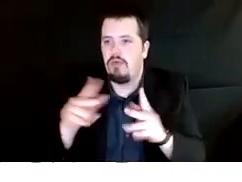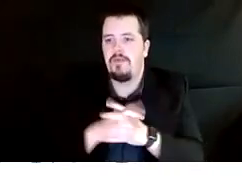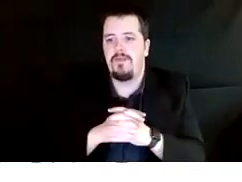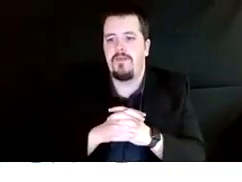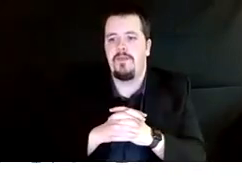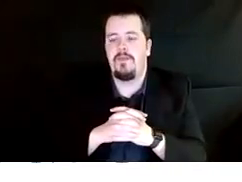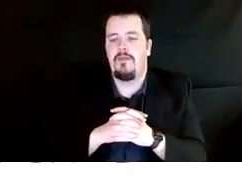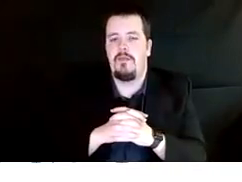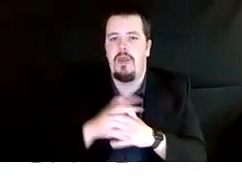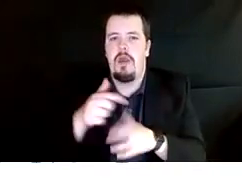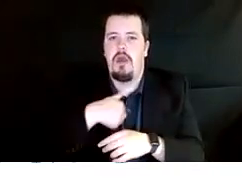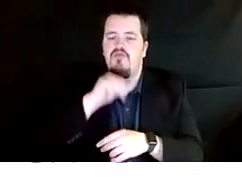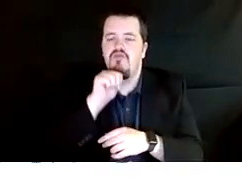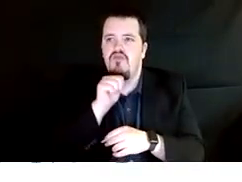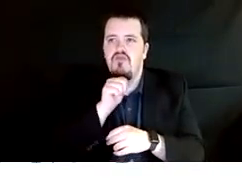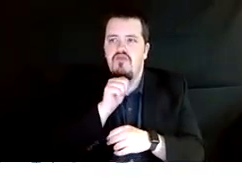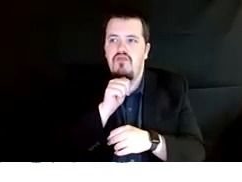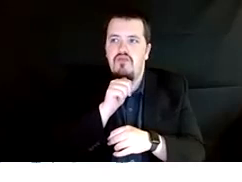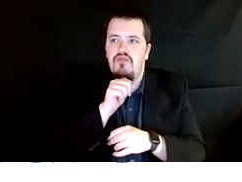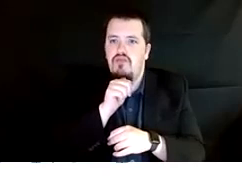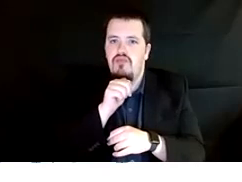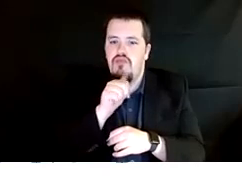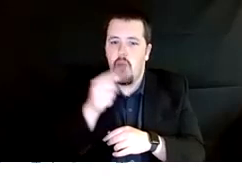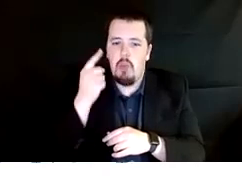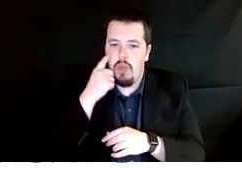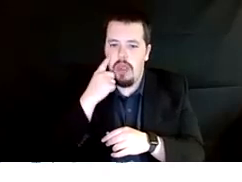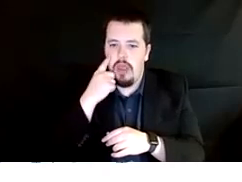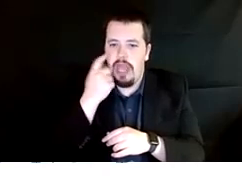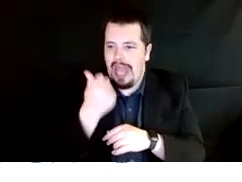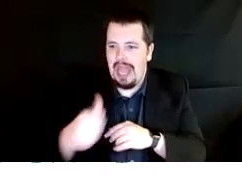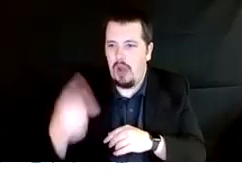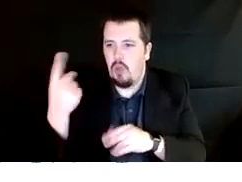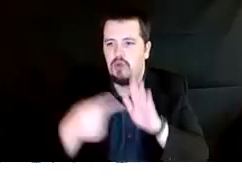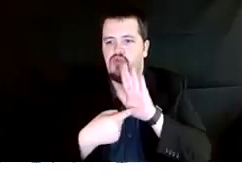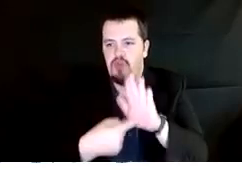don't think there were, was anyone that represented the disability community